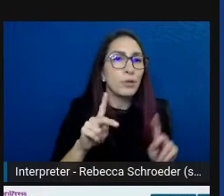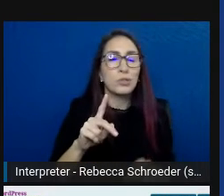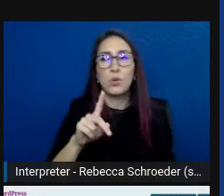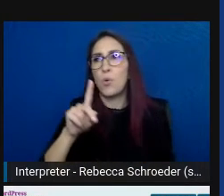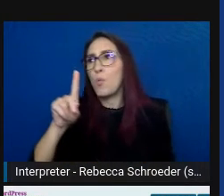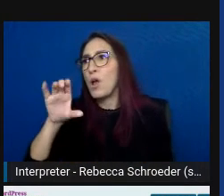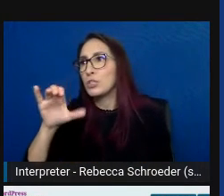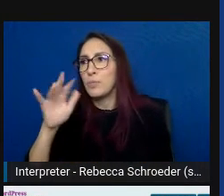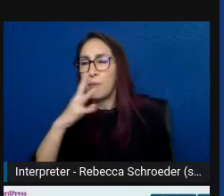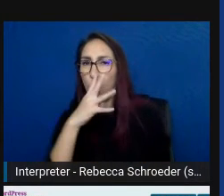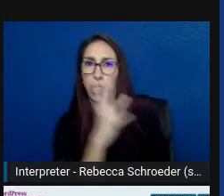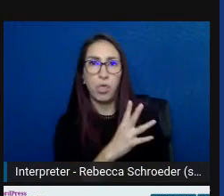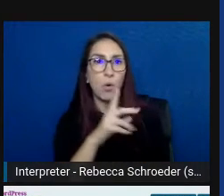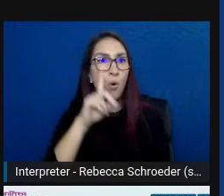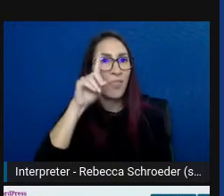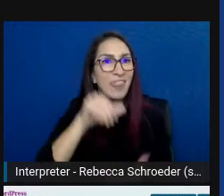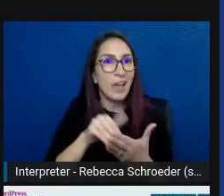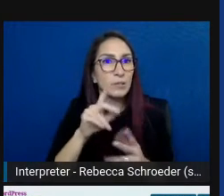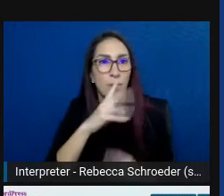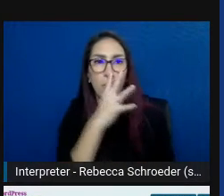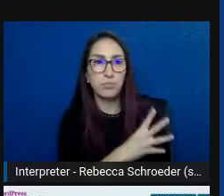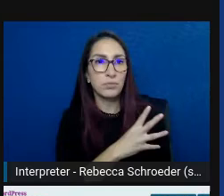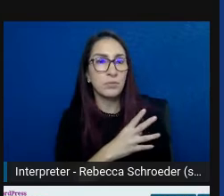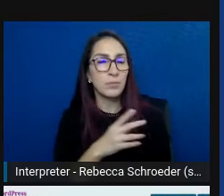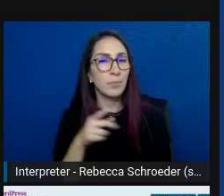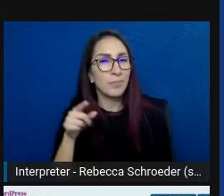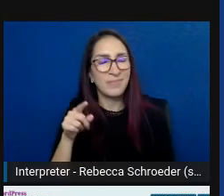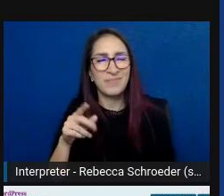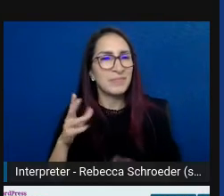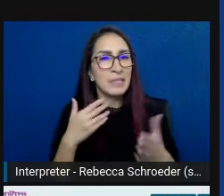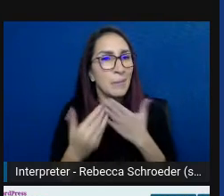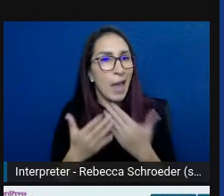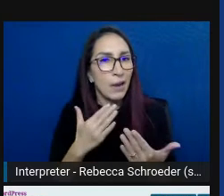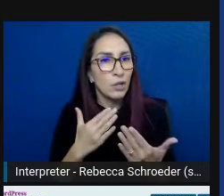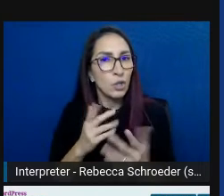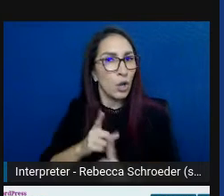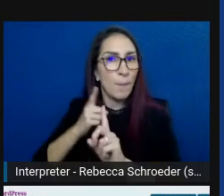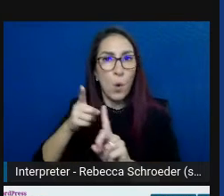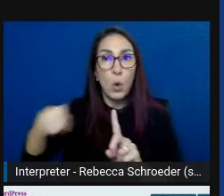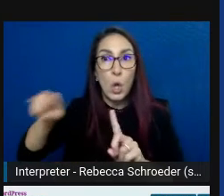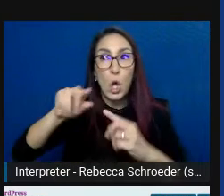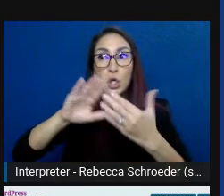A community that excludes even one of its community members is no community at all.